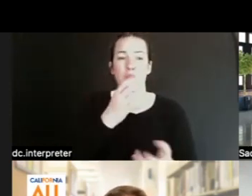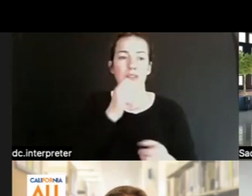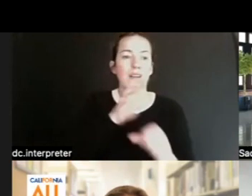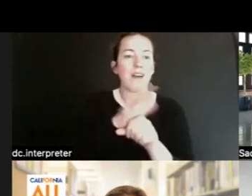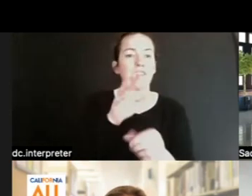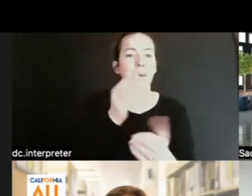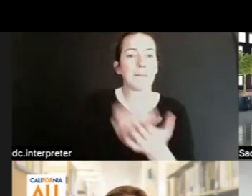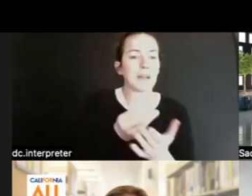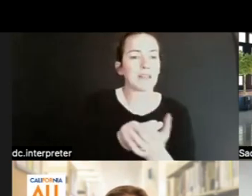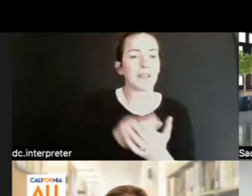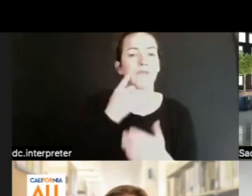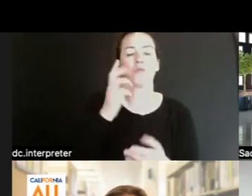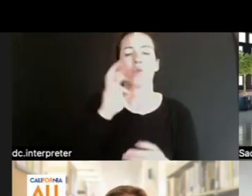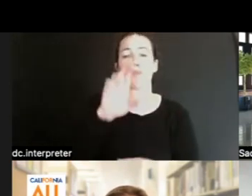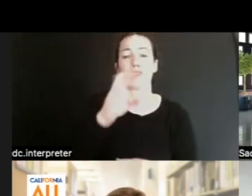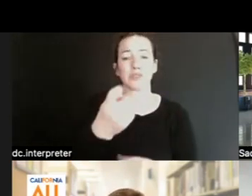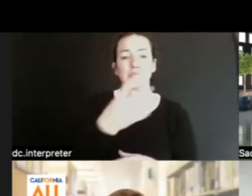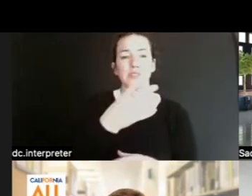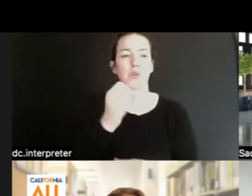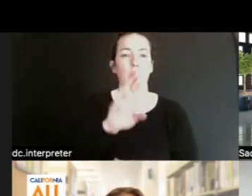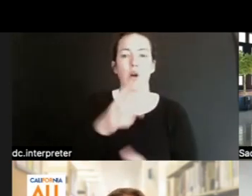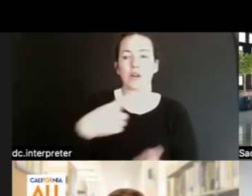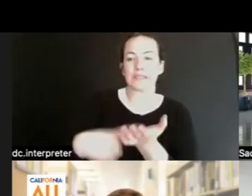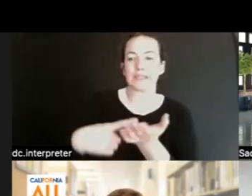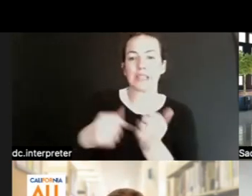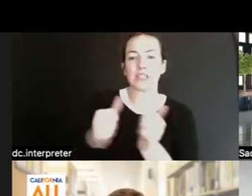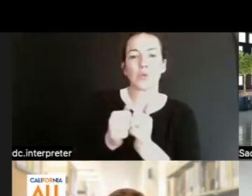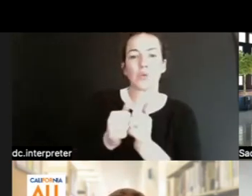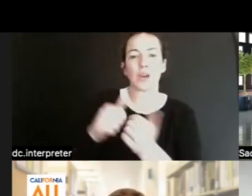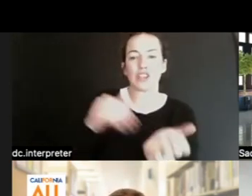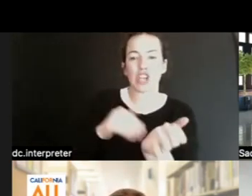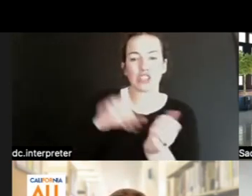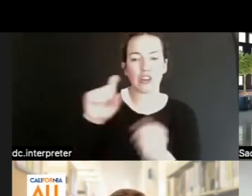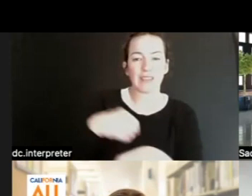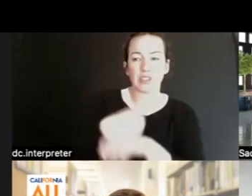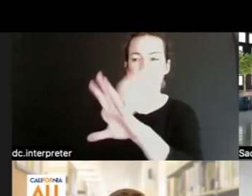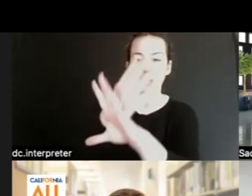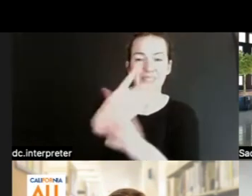care provider via video. So these were the stories that we were listening to and the hardships that